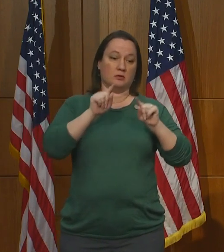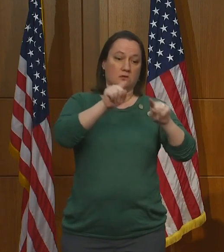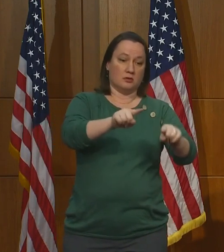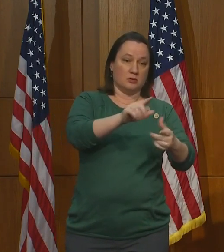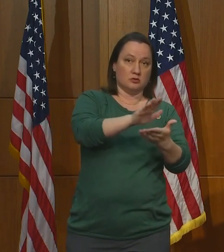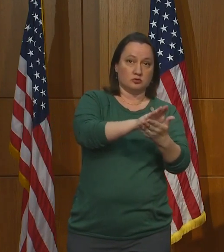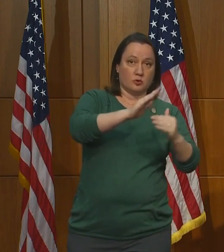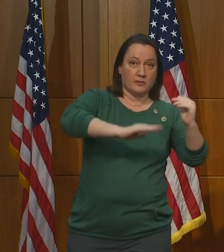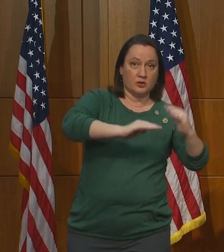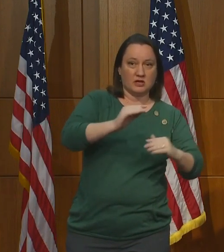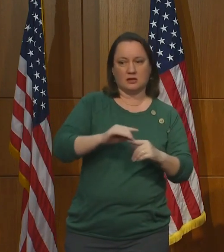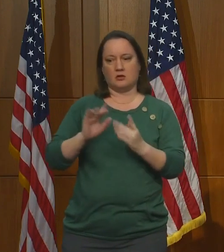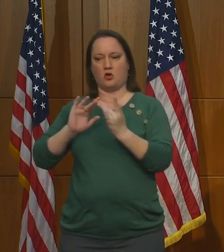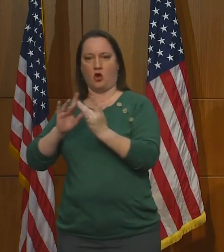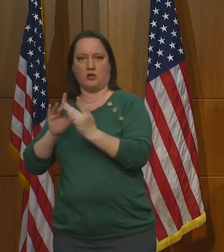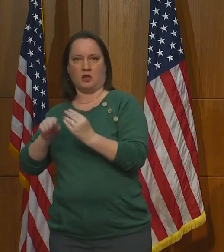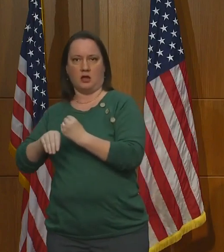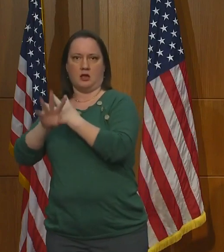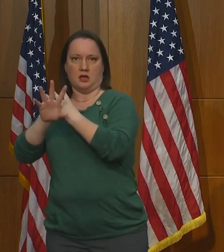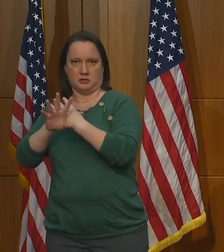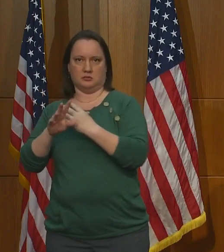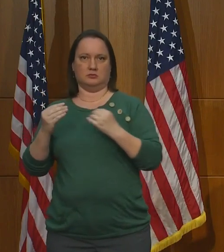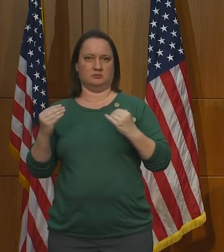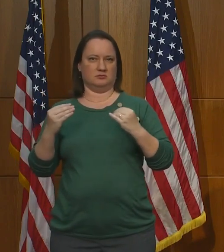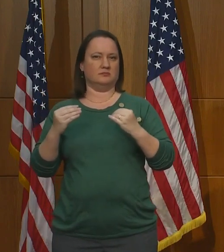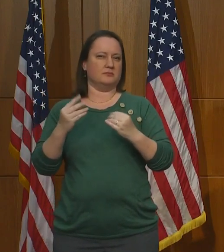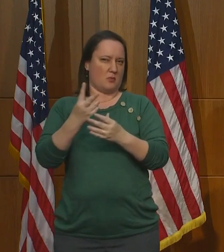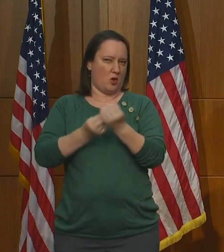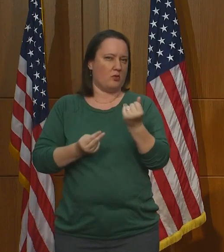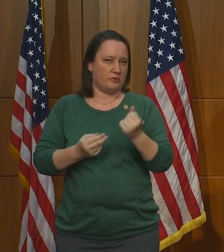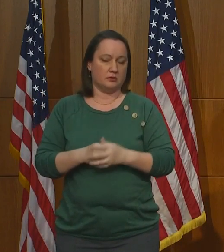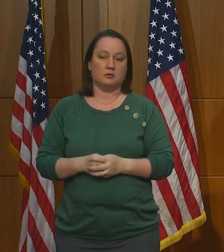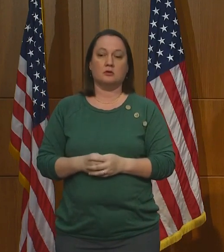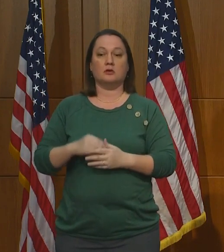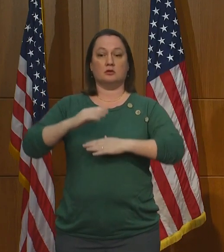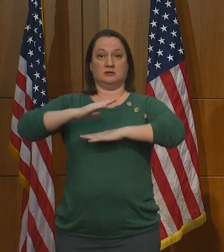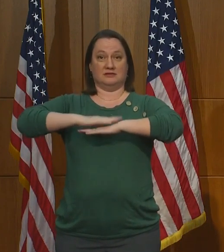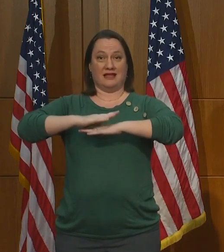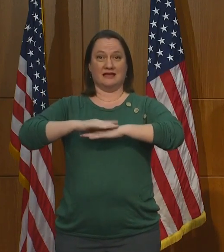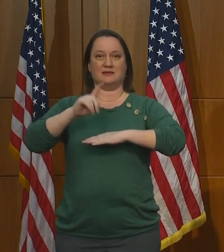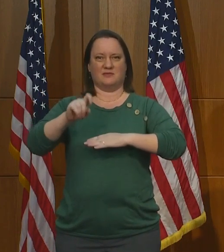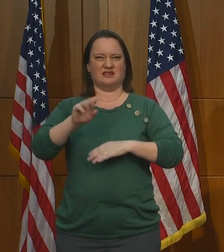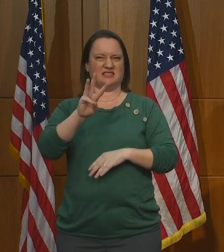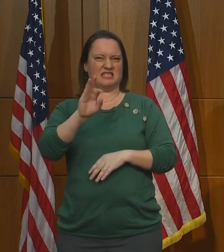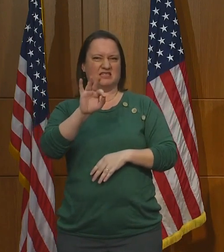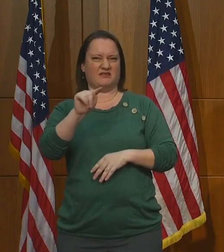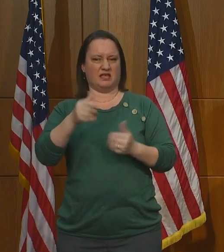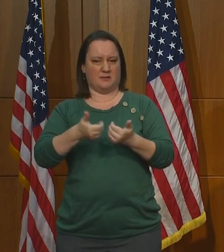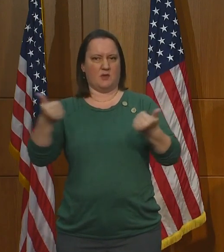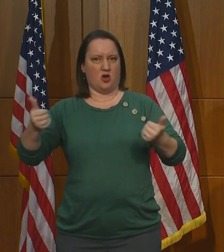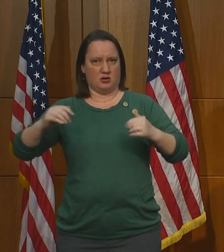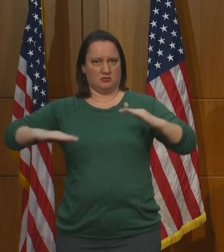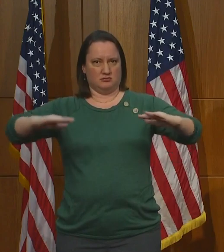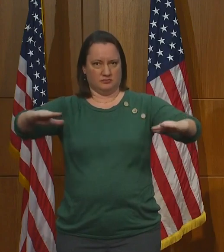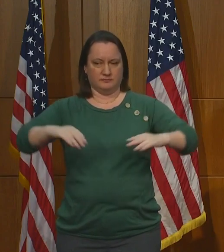IN PERSON AND REMOTE LEARNING. WE'LL EXPECT SCHOOLS TO HAVE SIX FEET BETWEEN DESKS AND